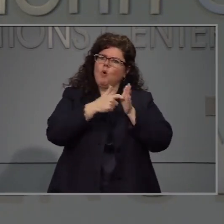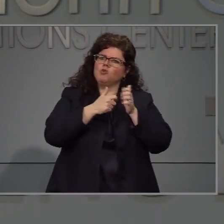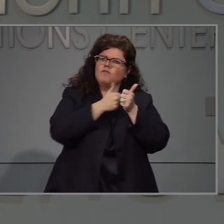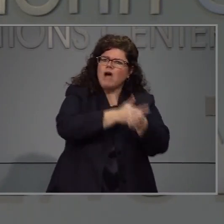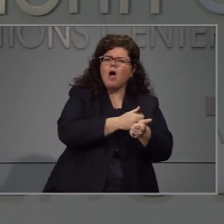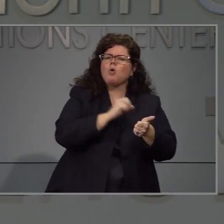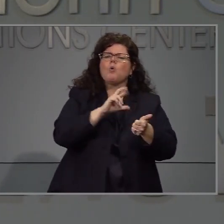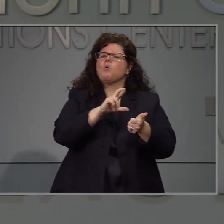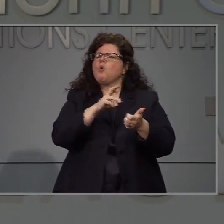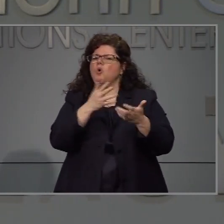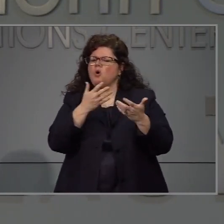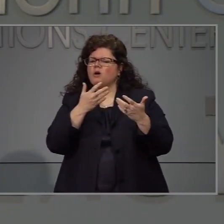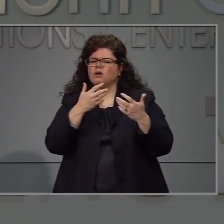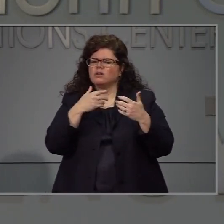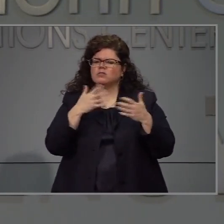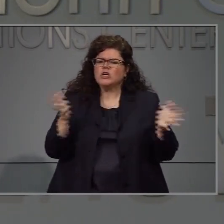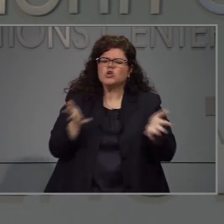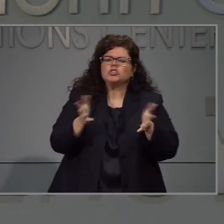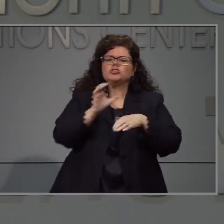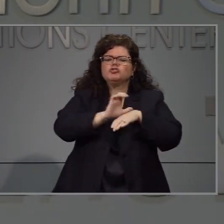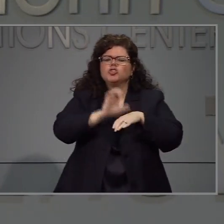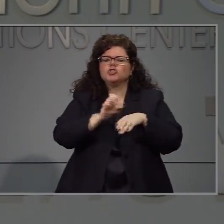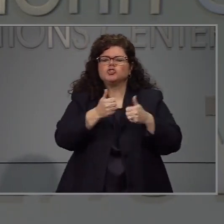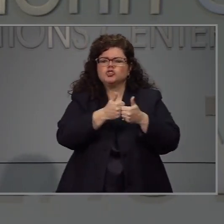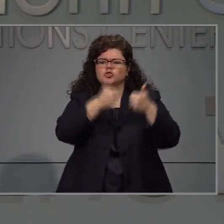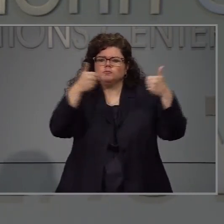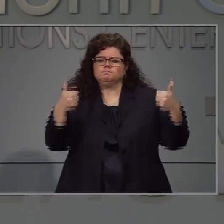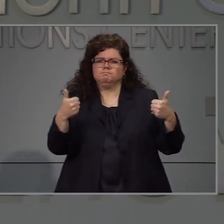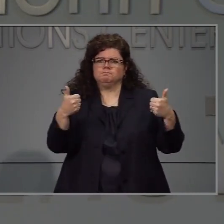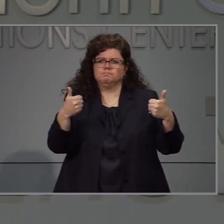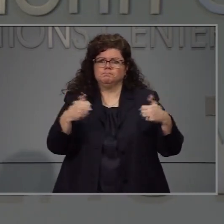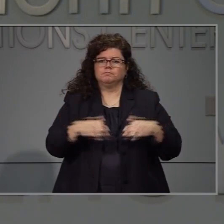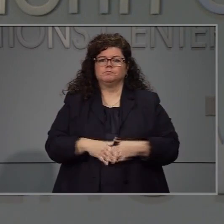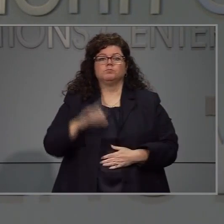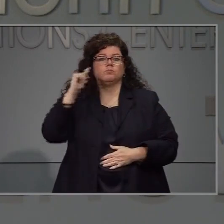RELATED TO. AND THAT RELIGIOUS JUDGE'S RULING OVER THE WEEKEND